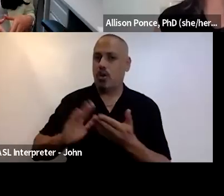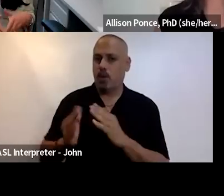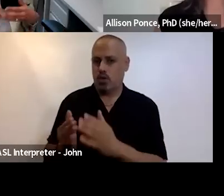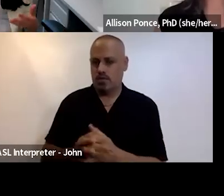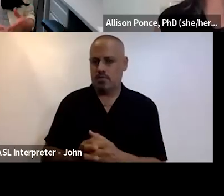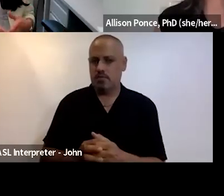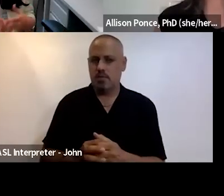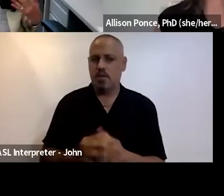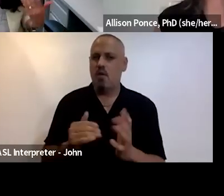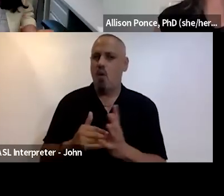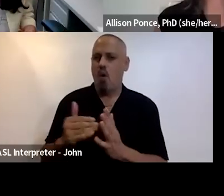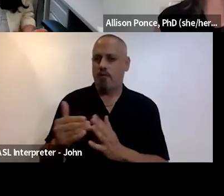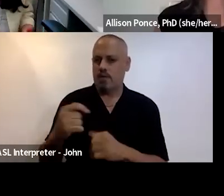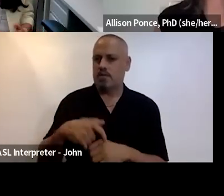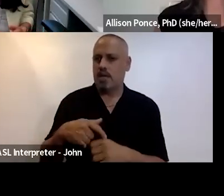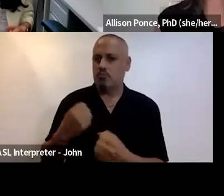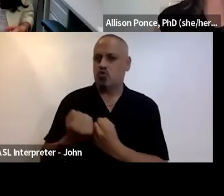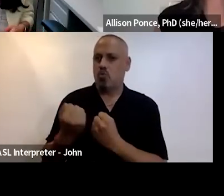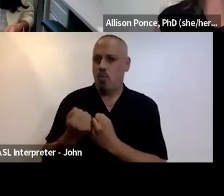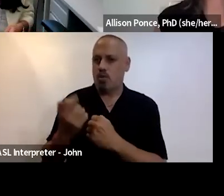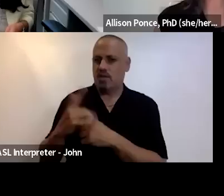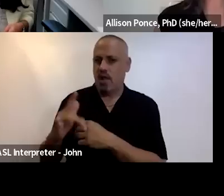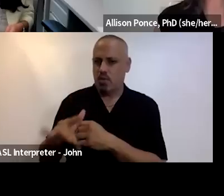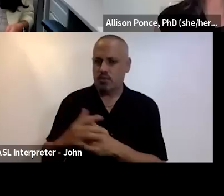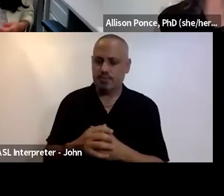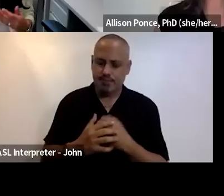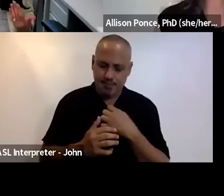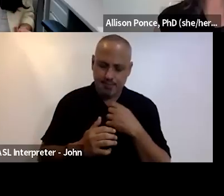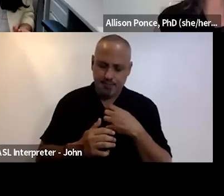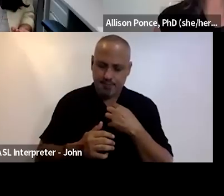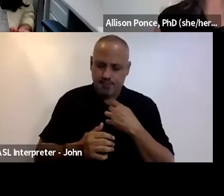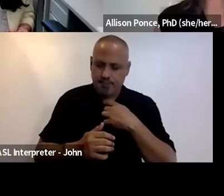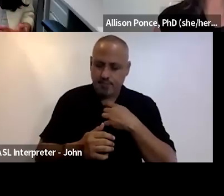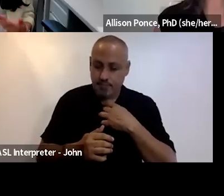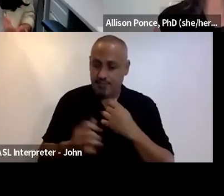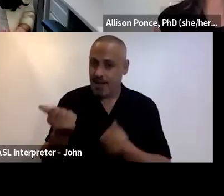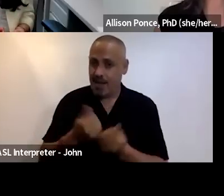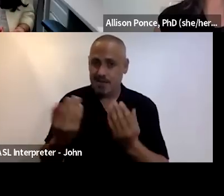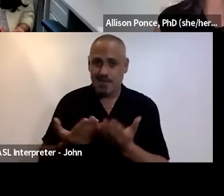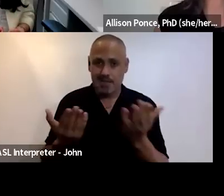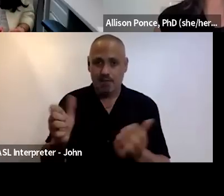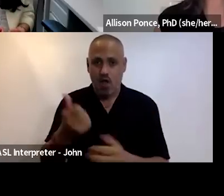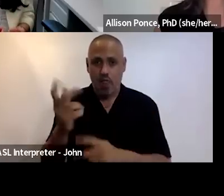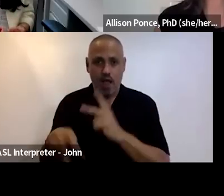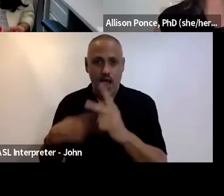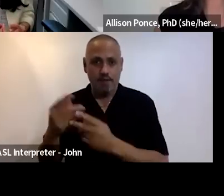where there's oftentimes supports available. So are there any suggestions for other types of community partners,